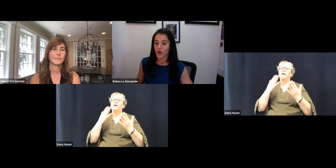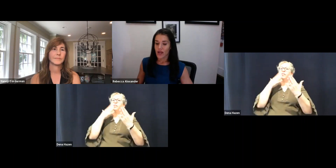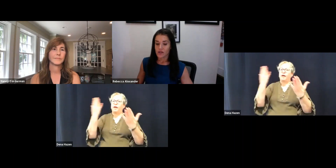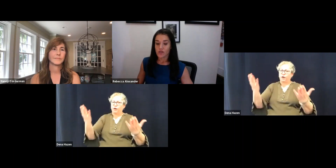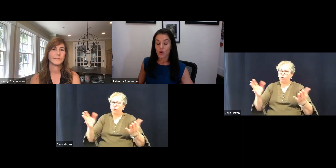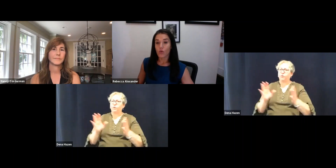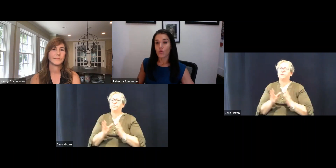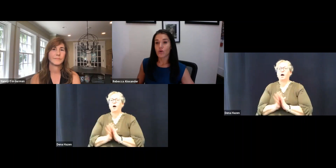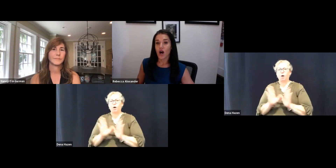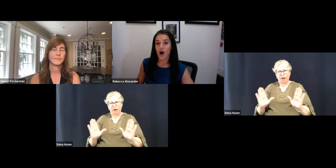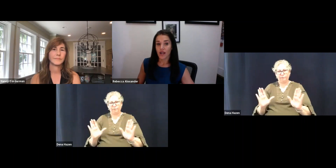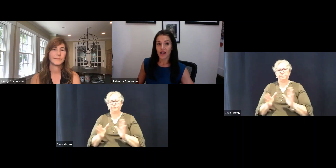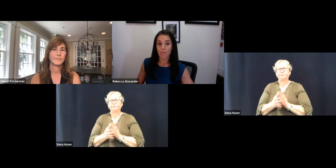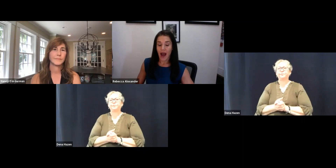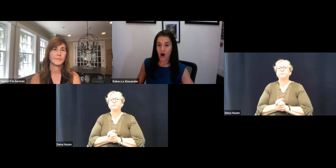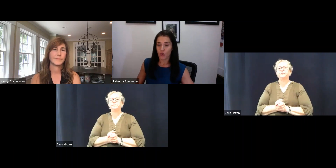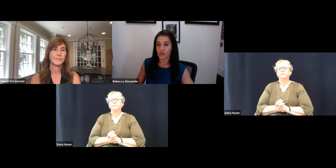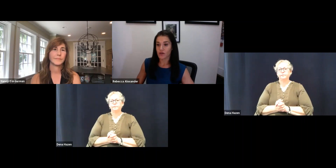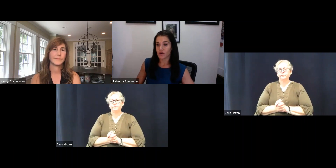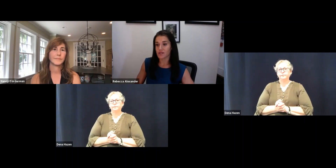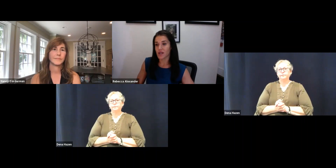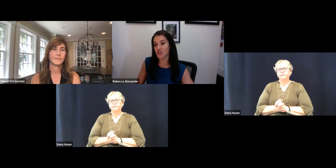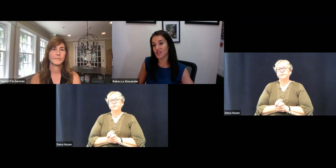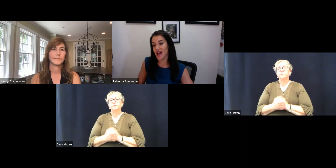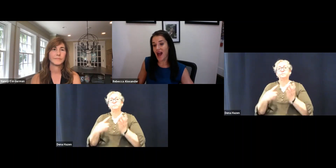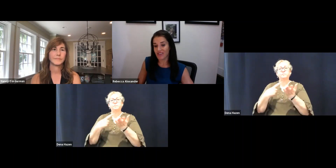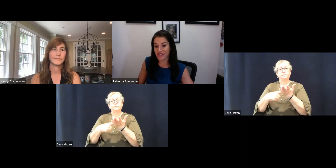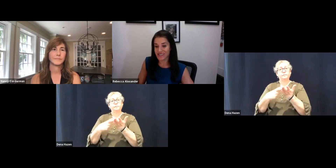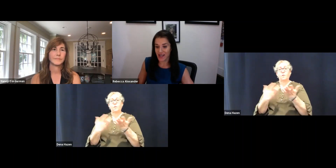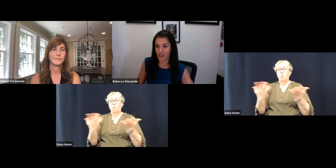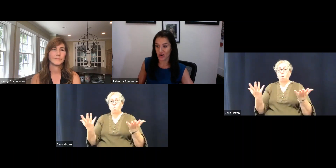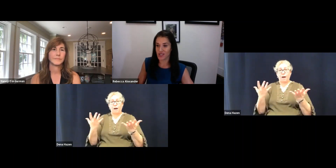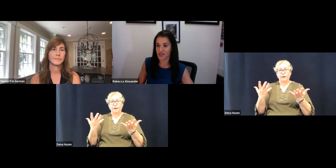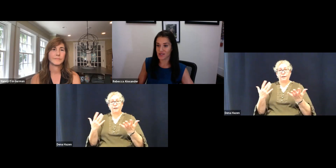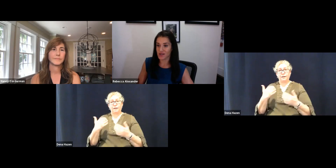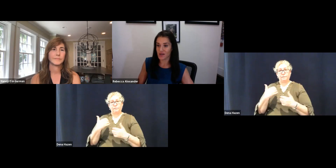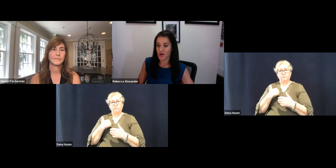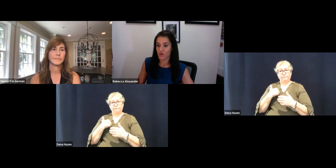OK, so we're talking about essentially having a diagnosis